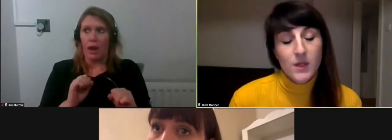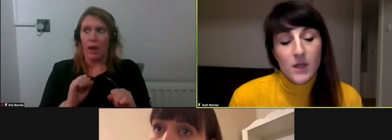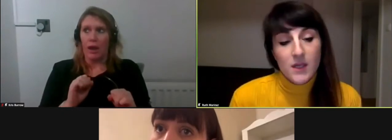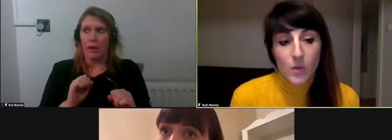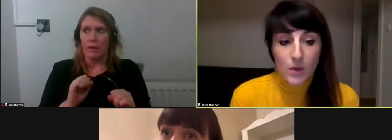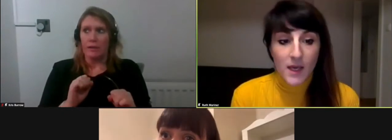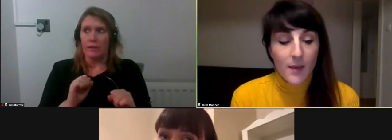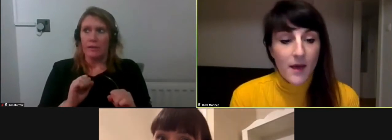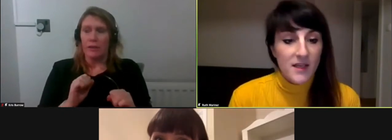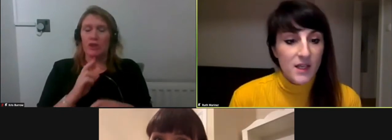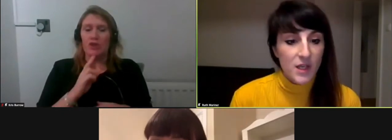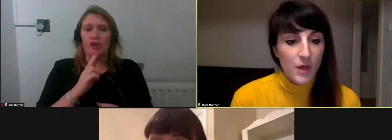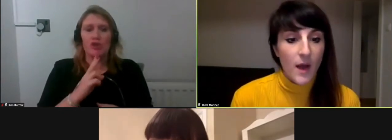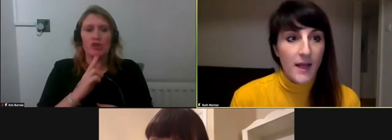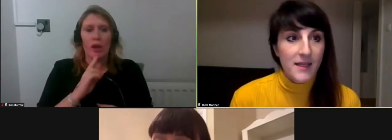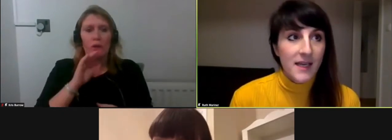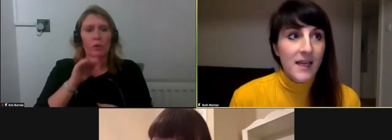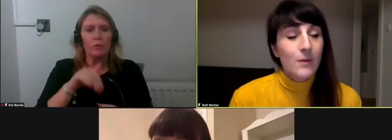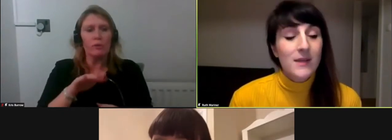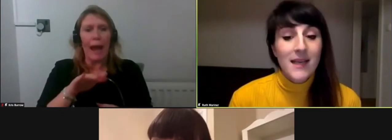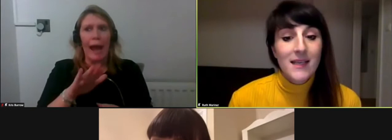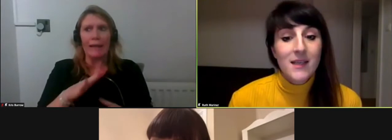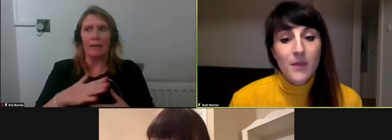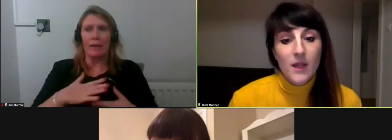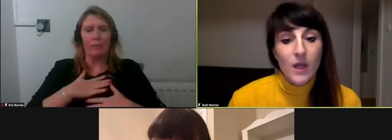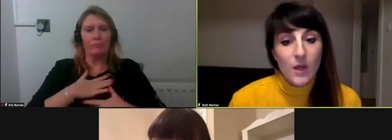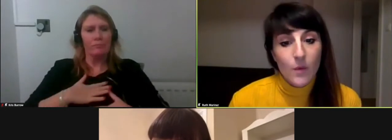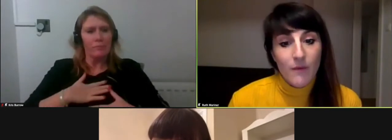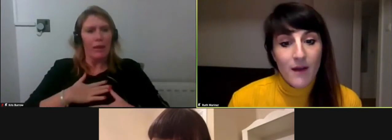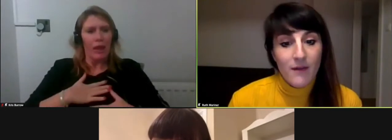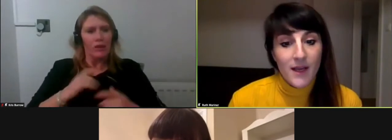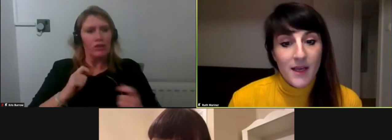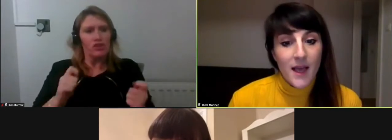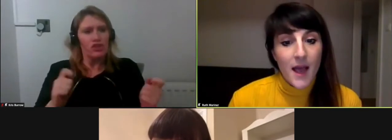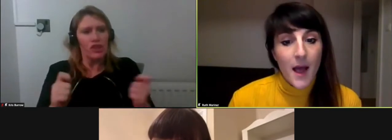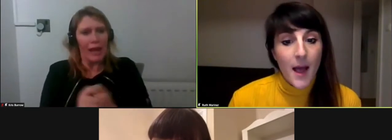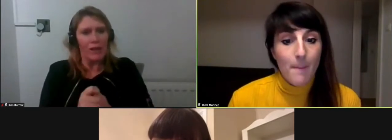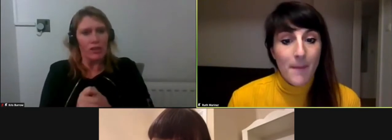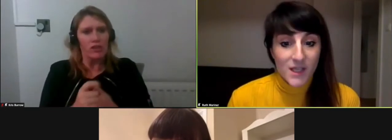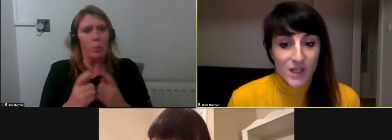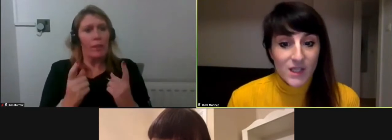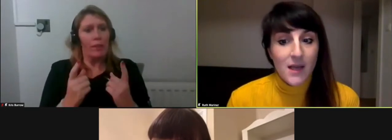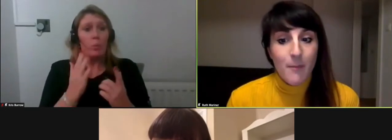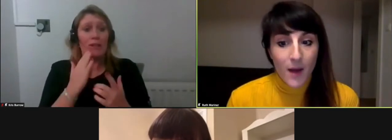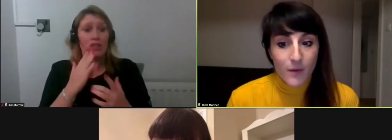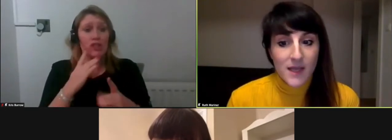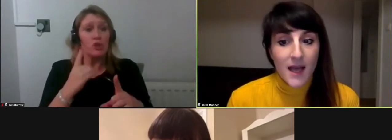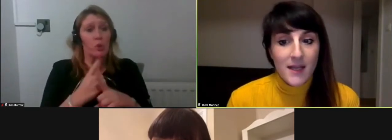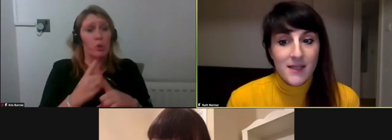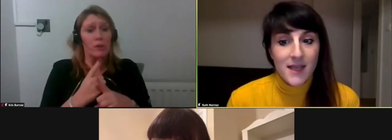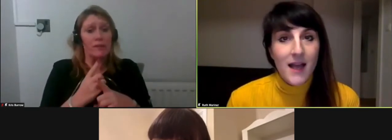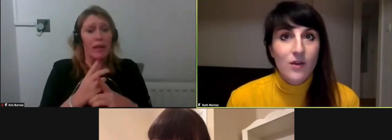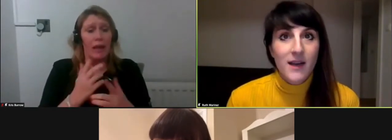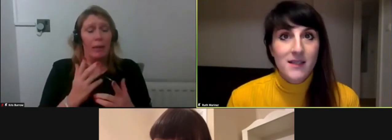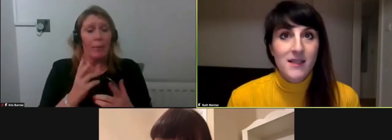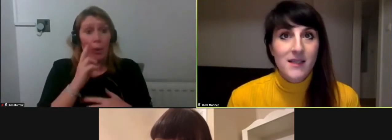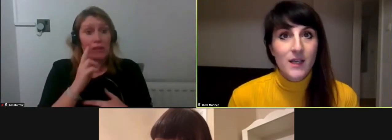started talking about this issue, and it was clearly something that you were very empassioned about and had a great desire